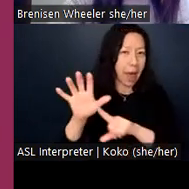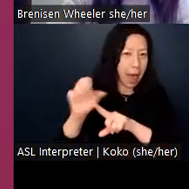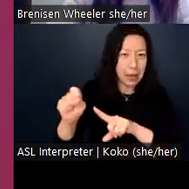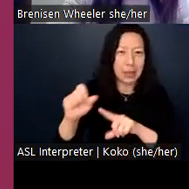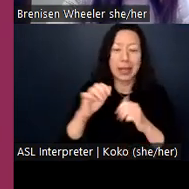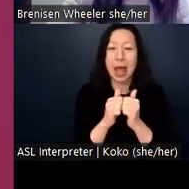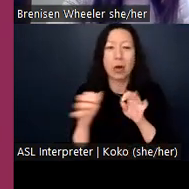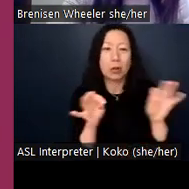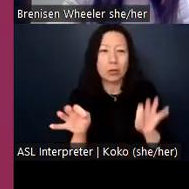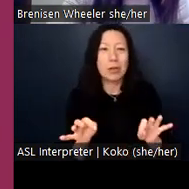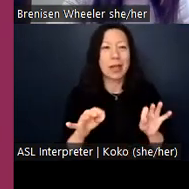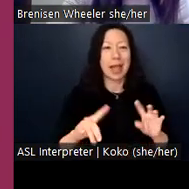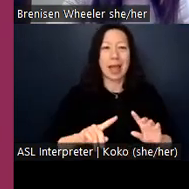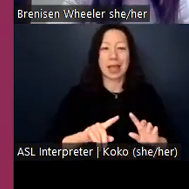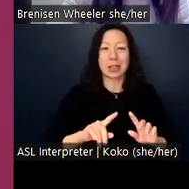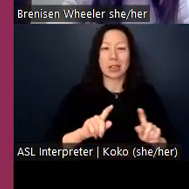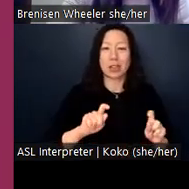system. 12:18:43 So on the right. you'll see the legal